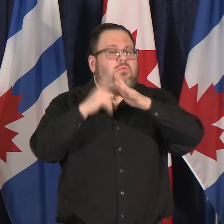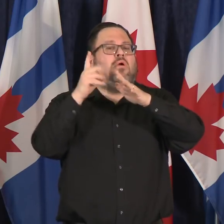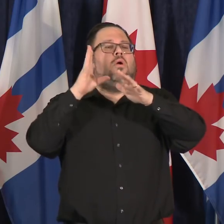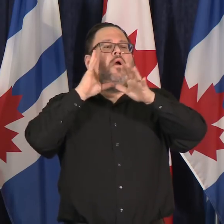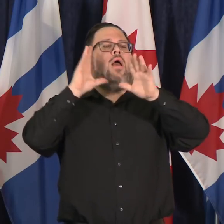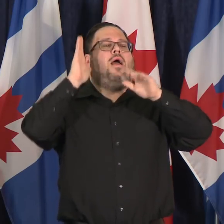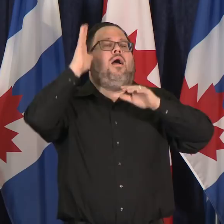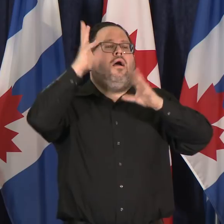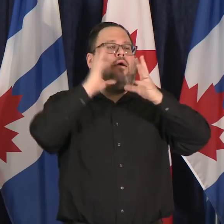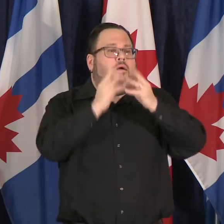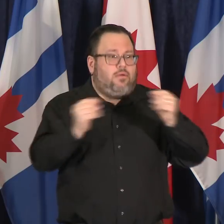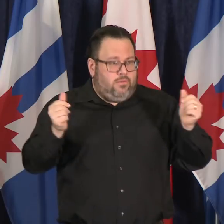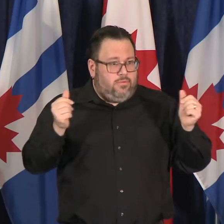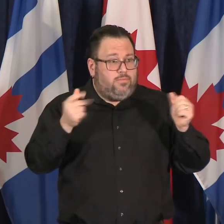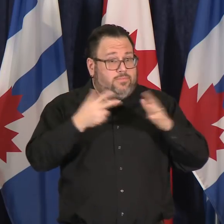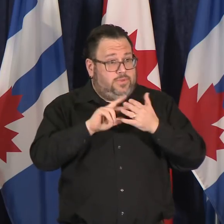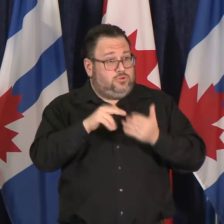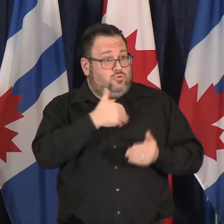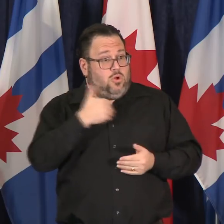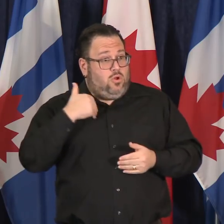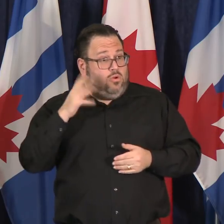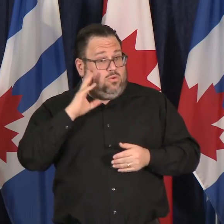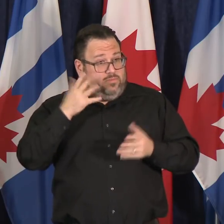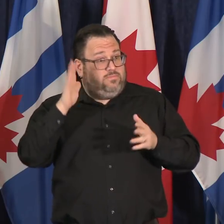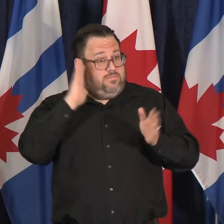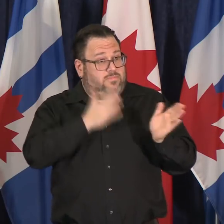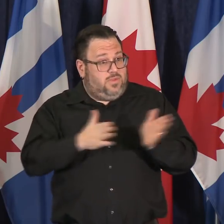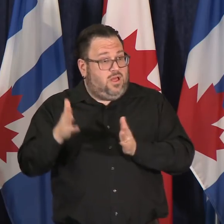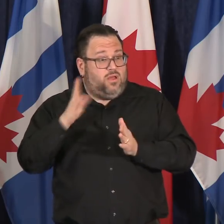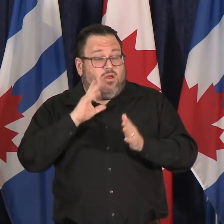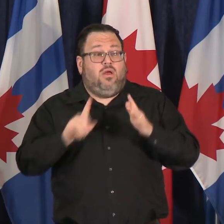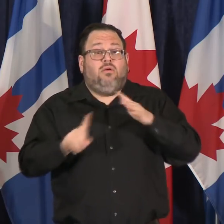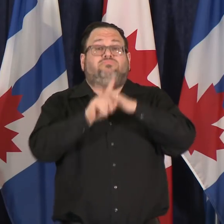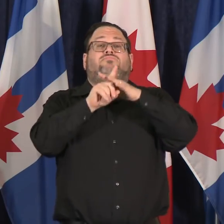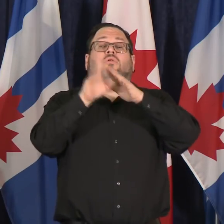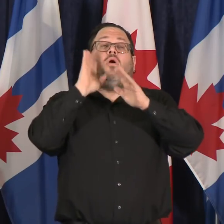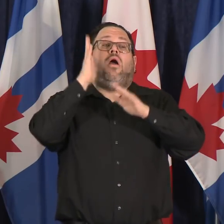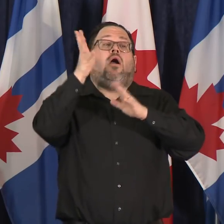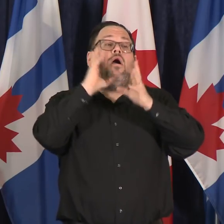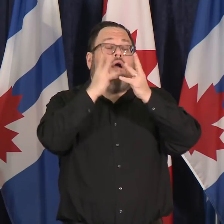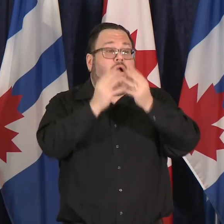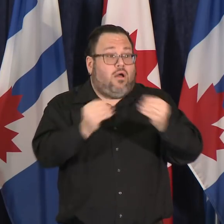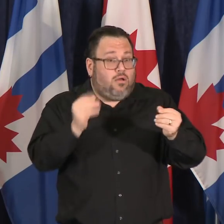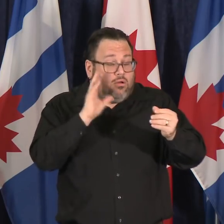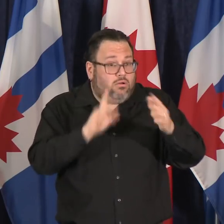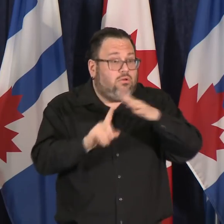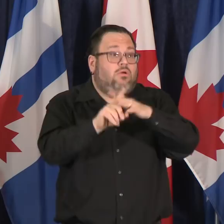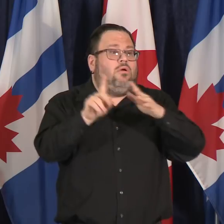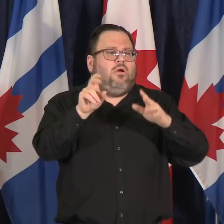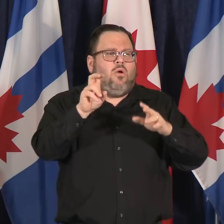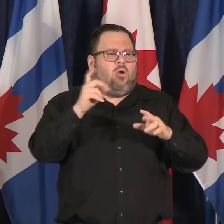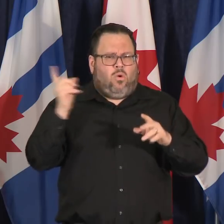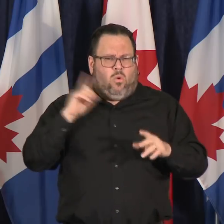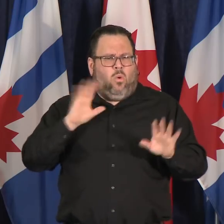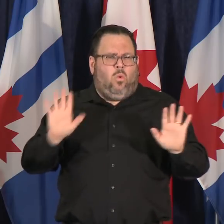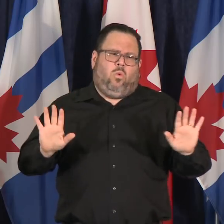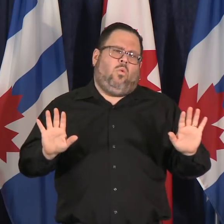Cova 19 impact yes of course you know we we do liaison chill and our federal